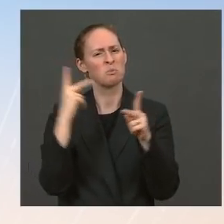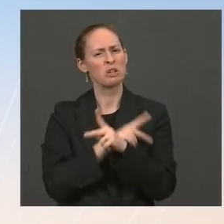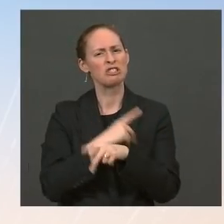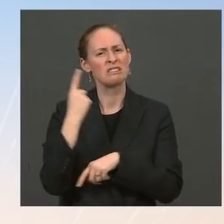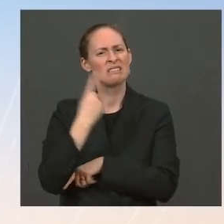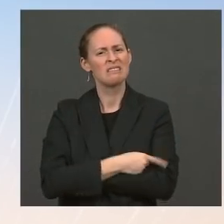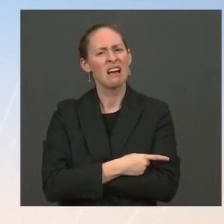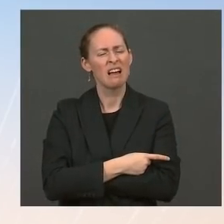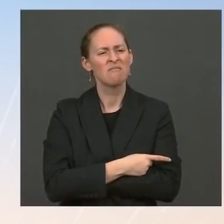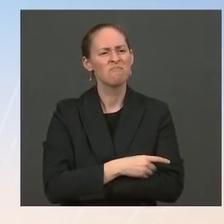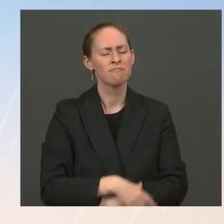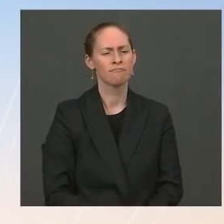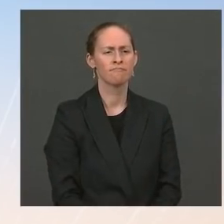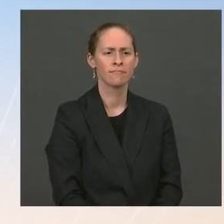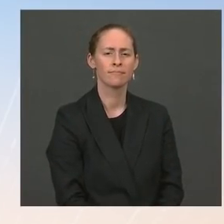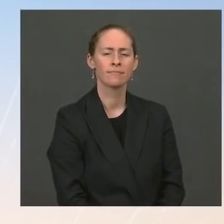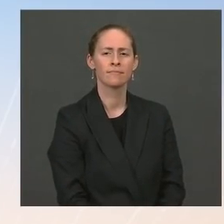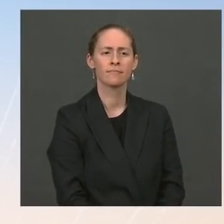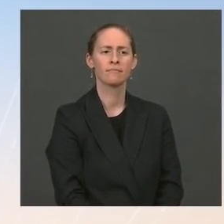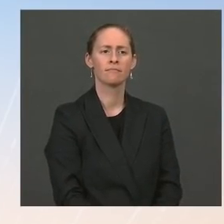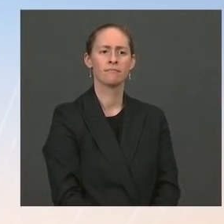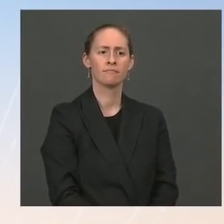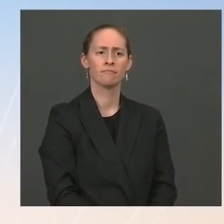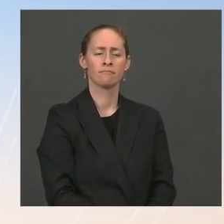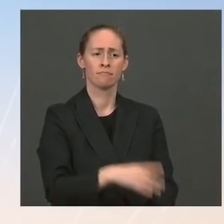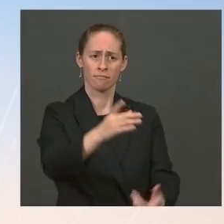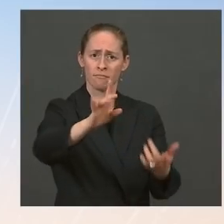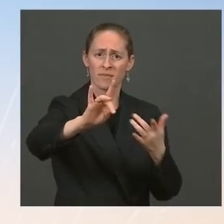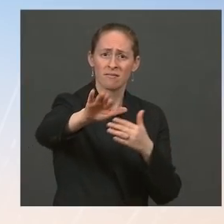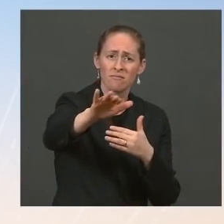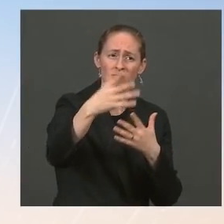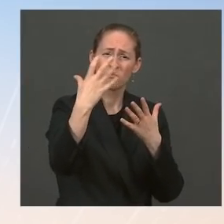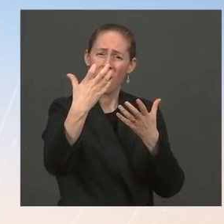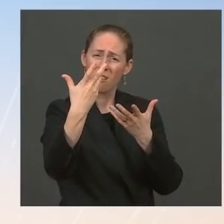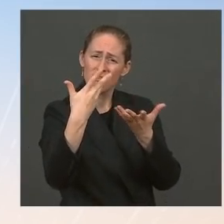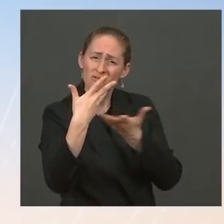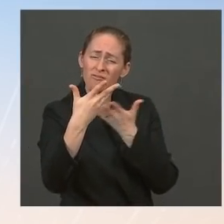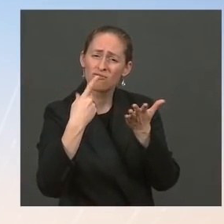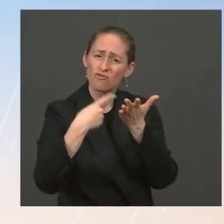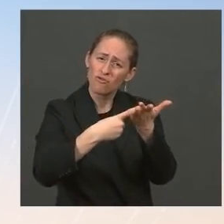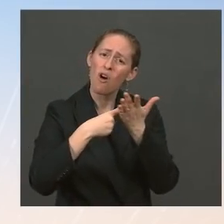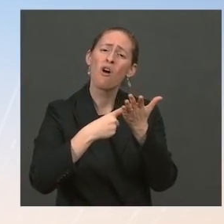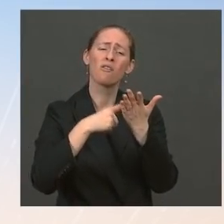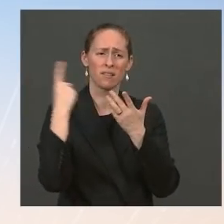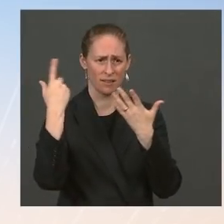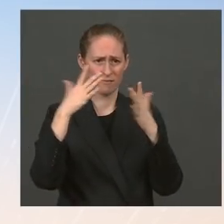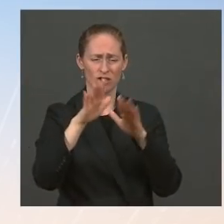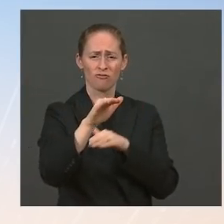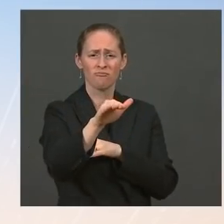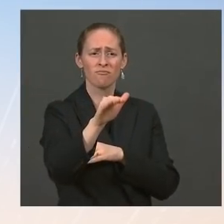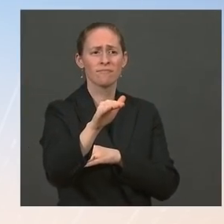to staying in touch if that was appealing to them. And everybody deals with and copes with grief,